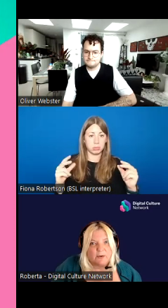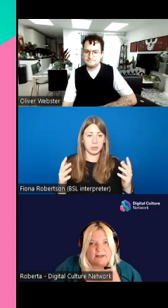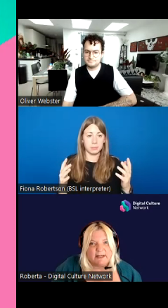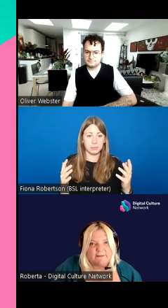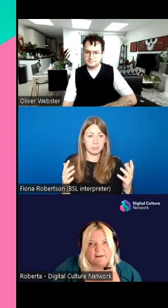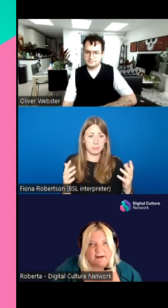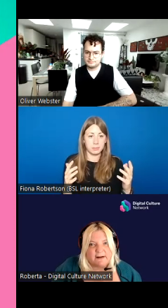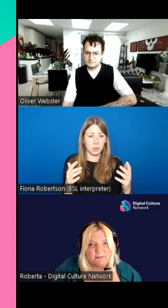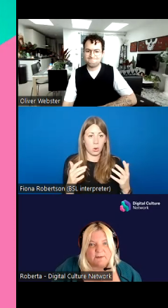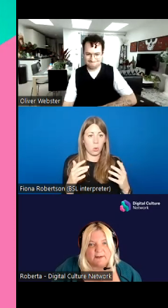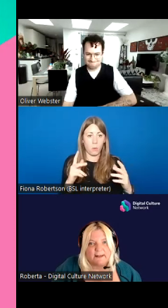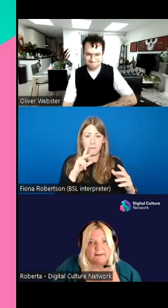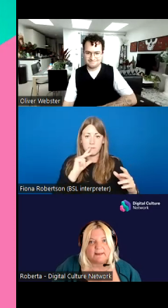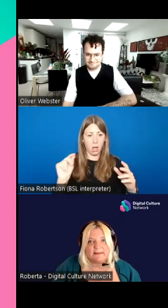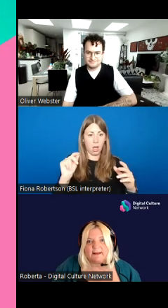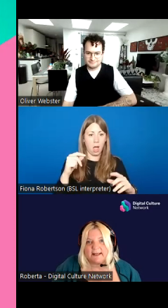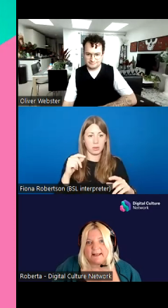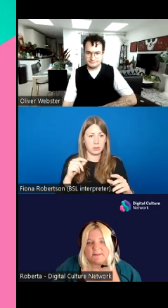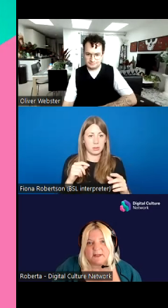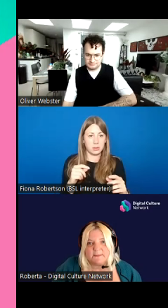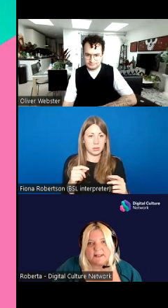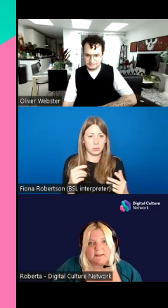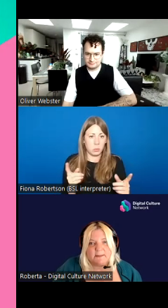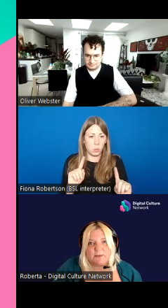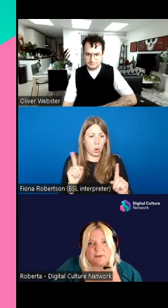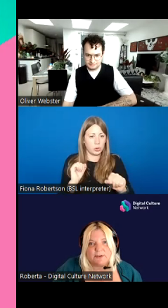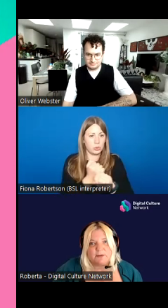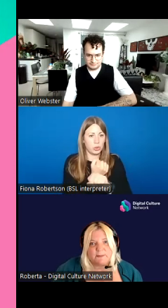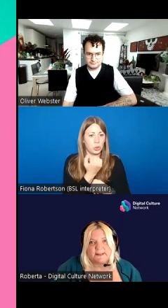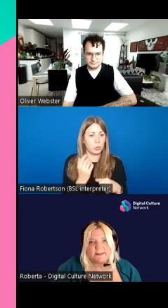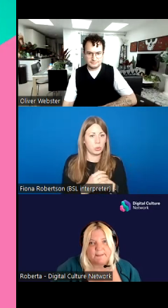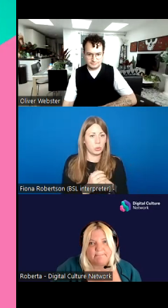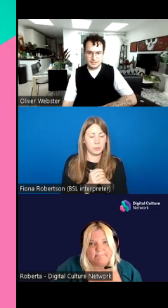or it's really fast moving like it is sometimes in modern dramas?